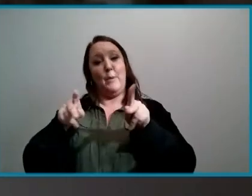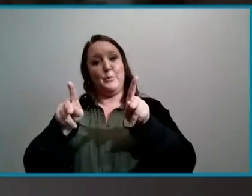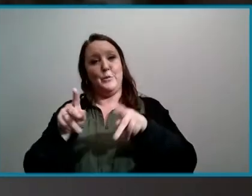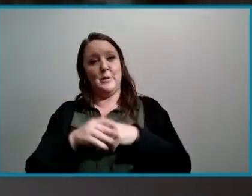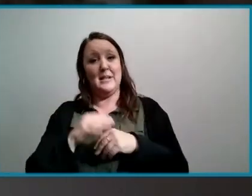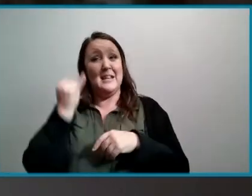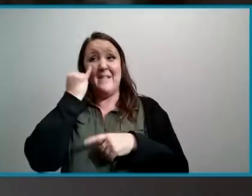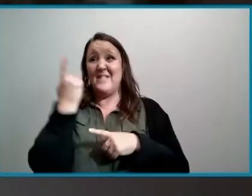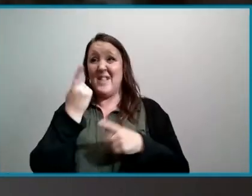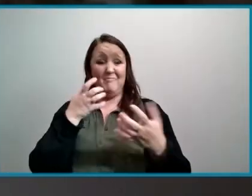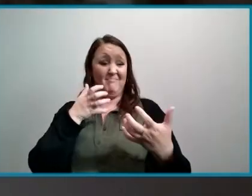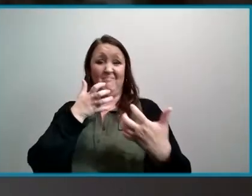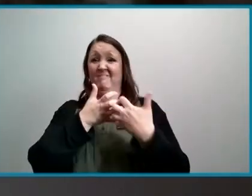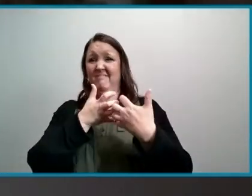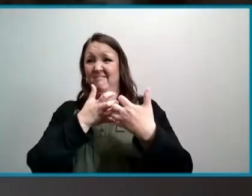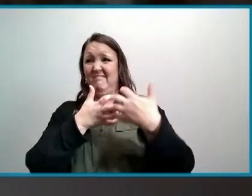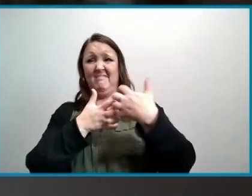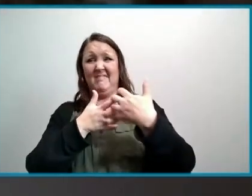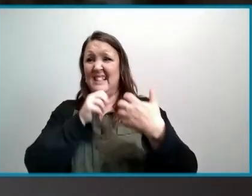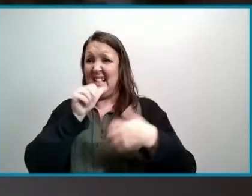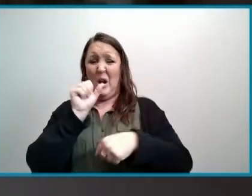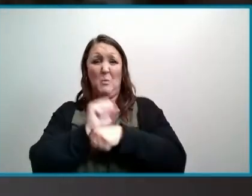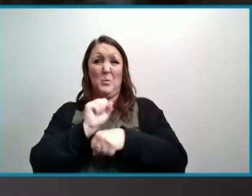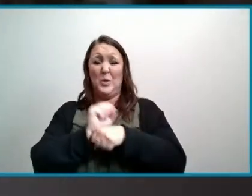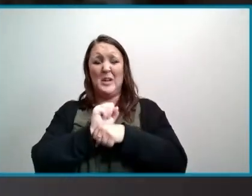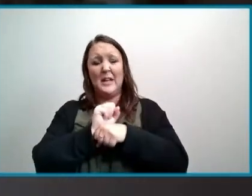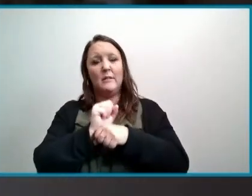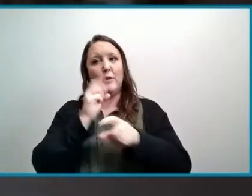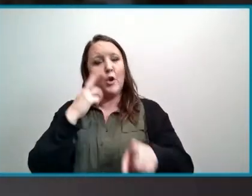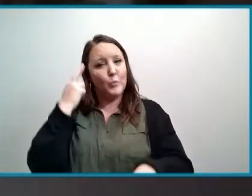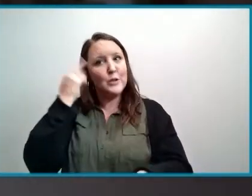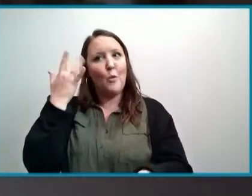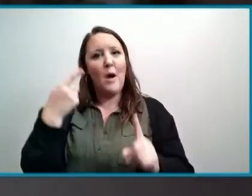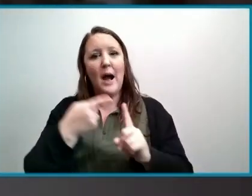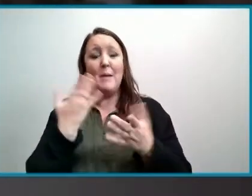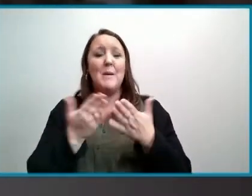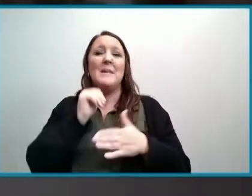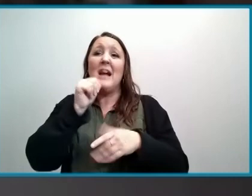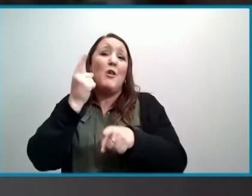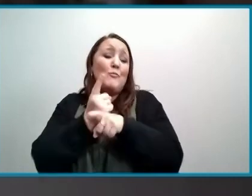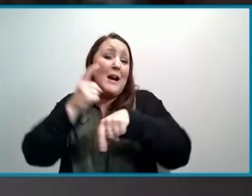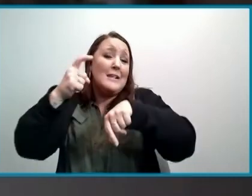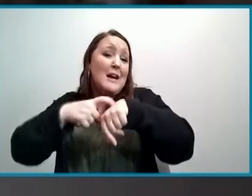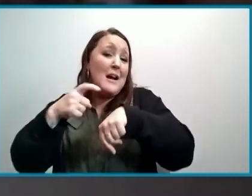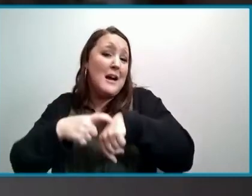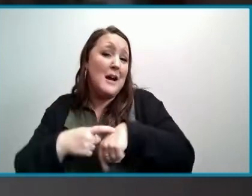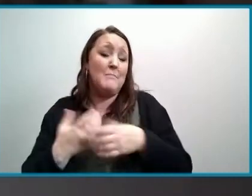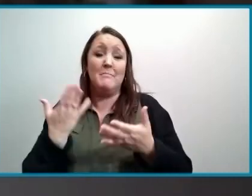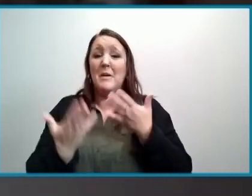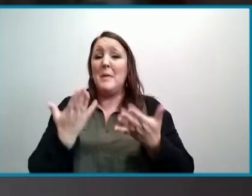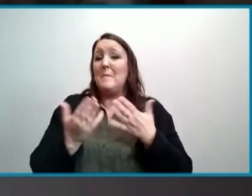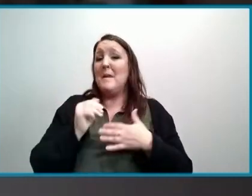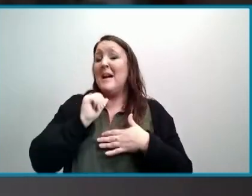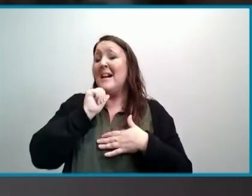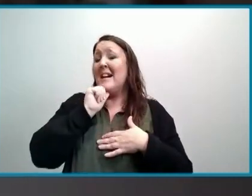there's a reason why it's not working, It might not be the right time, it also might not be what these folks want.